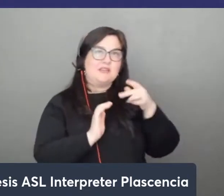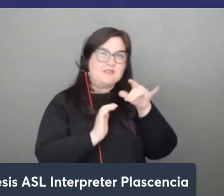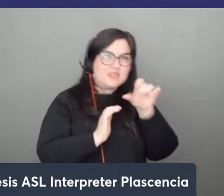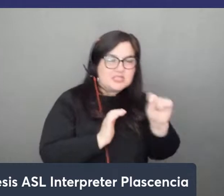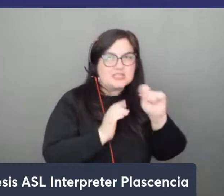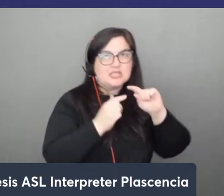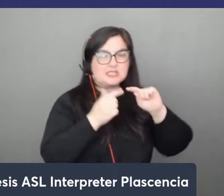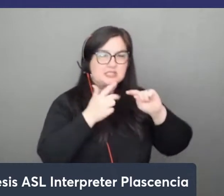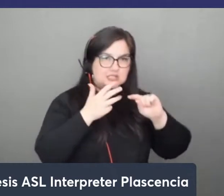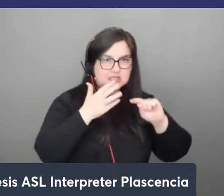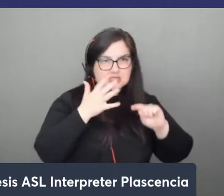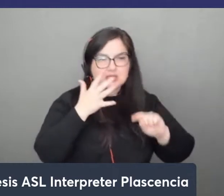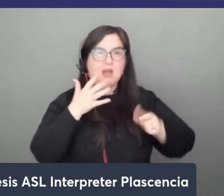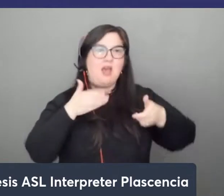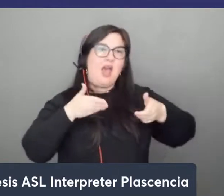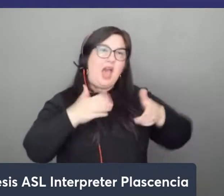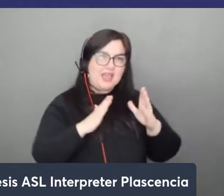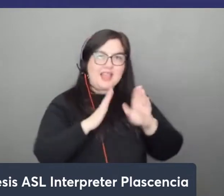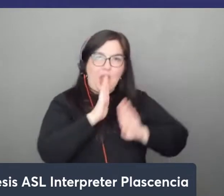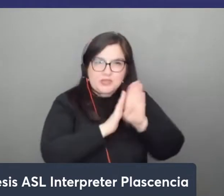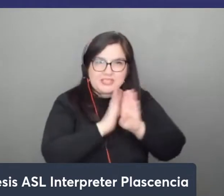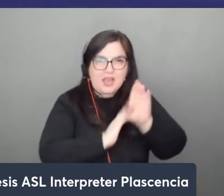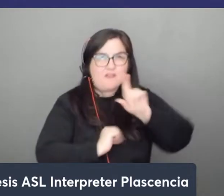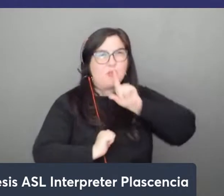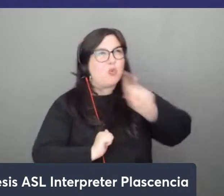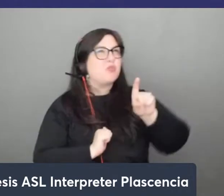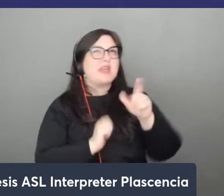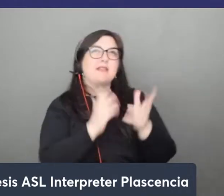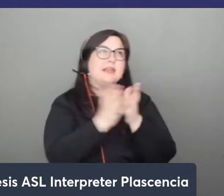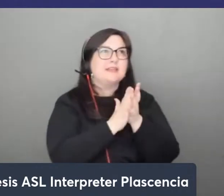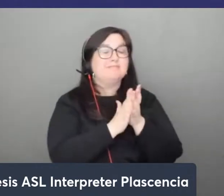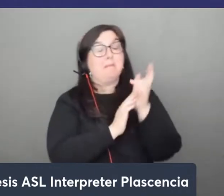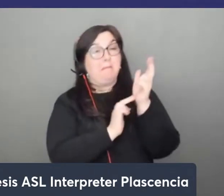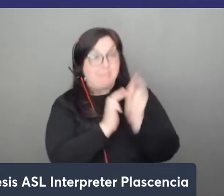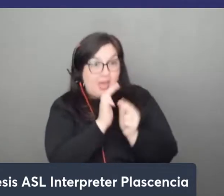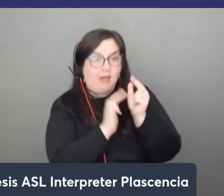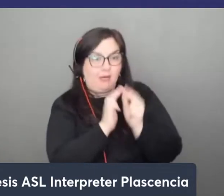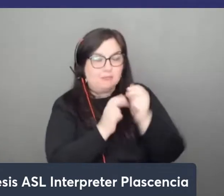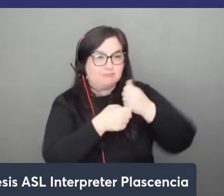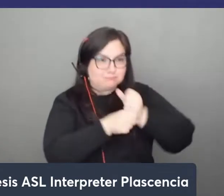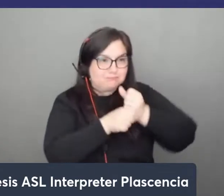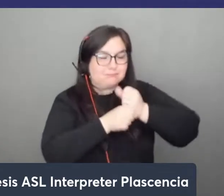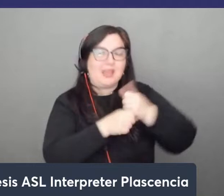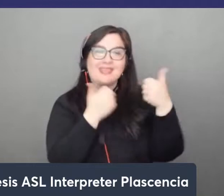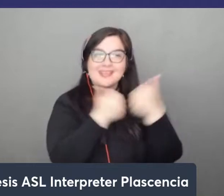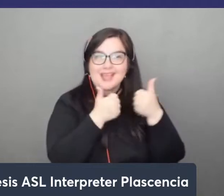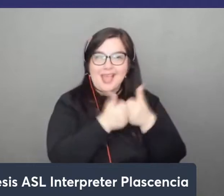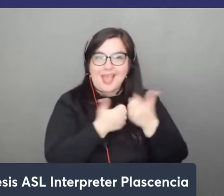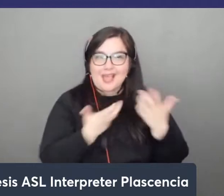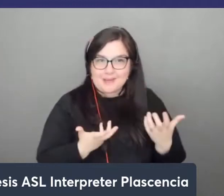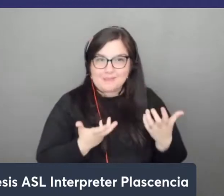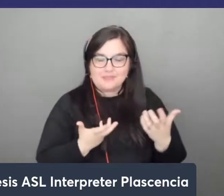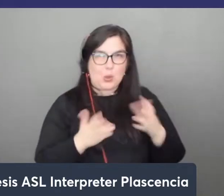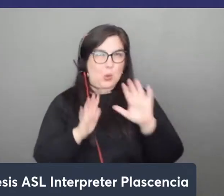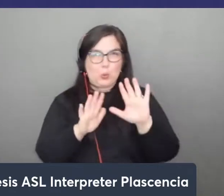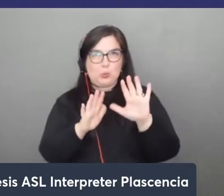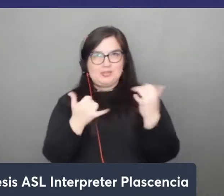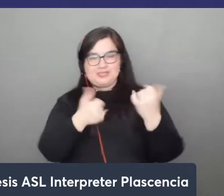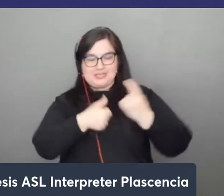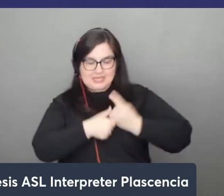and allow the developers to really actually build the game. And what we're talking about here today with AWS GameKit